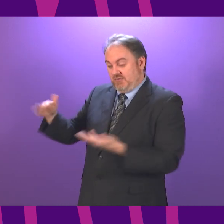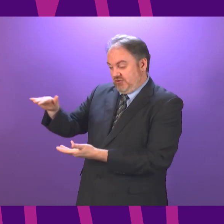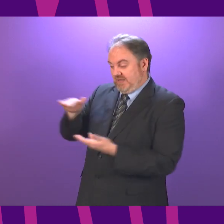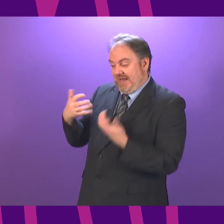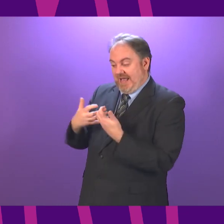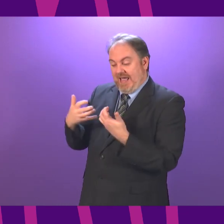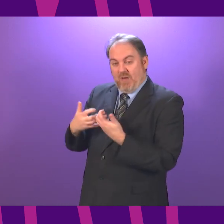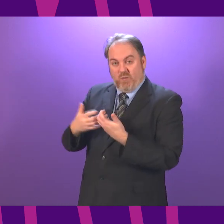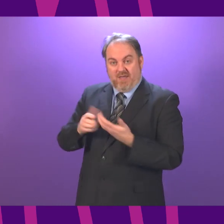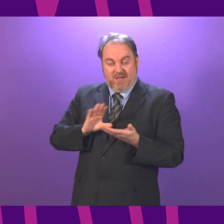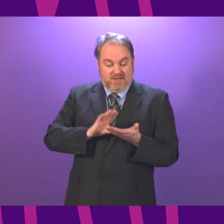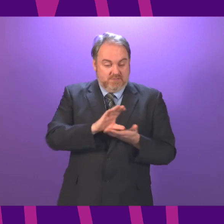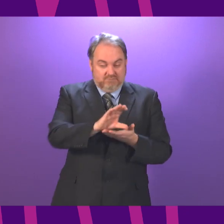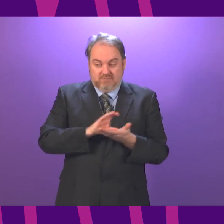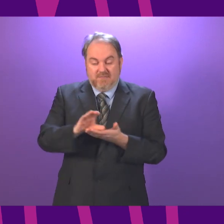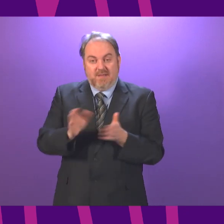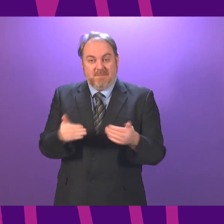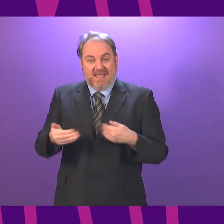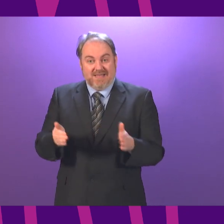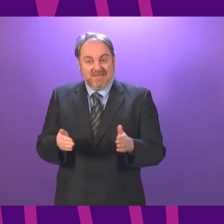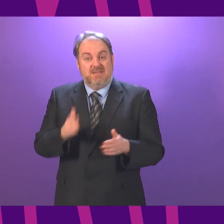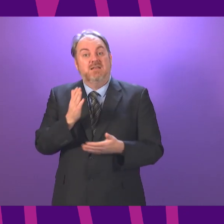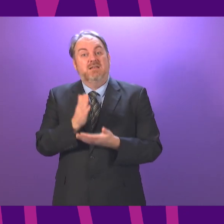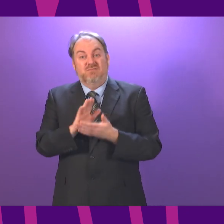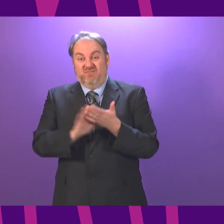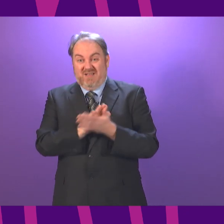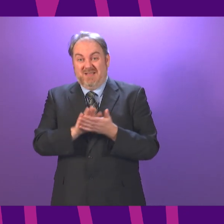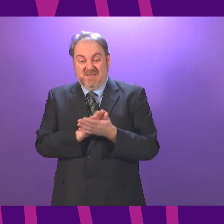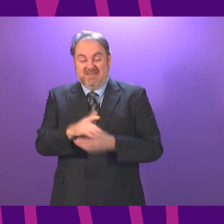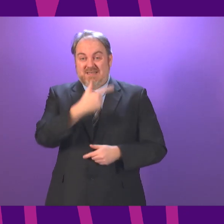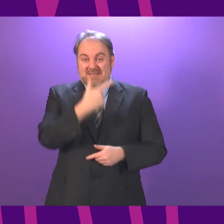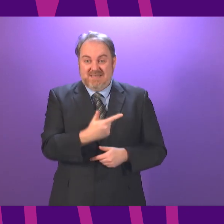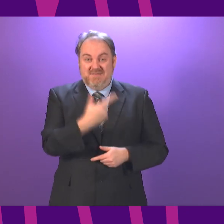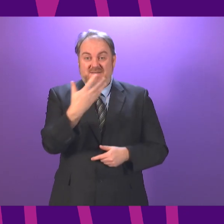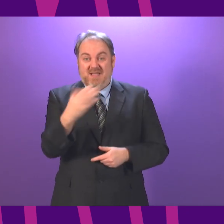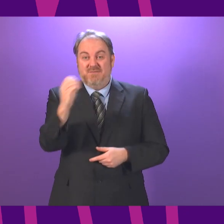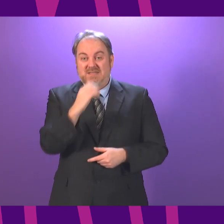GP practice, but I will repeat that 75 per cent of GPs have got or are in the process of getting